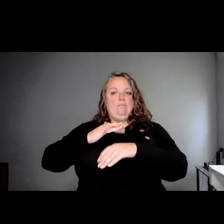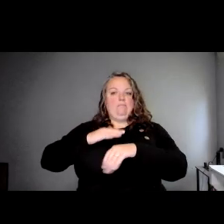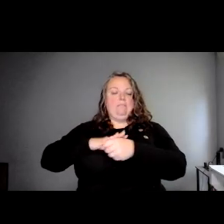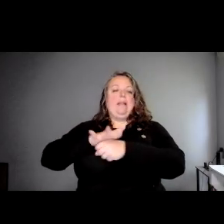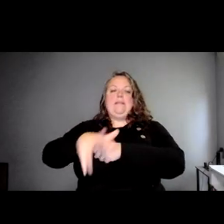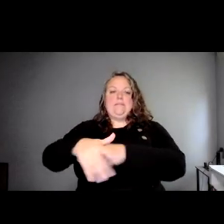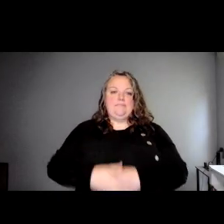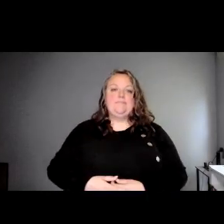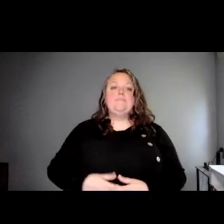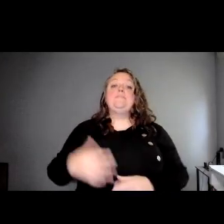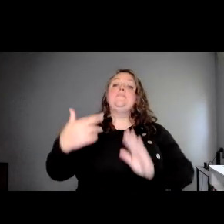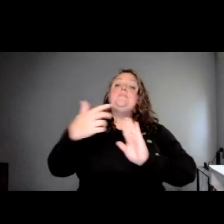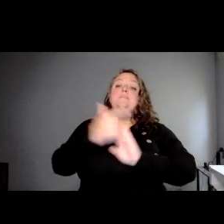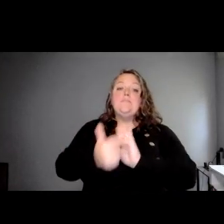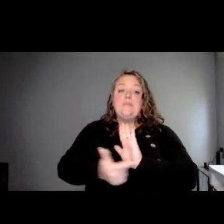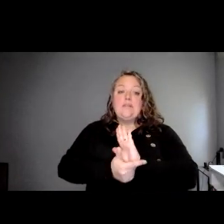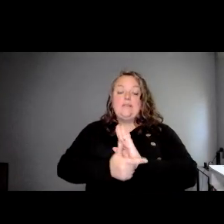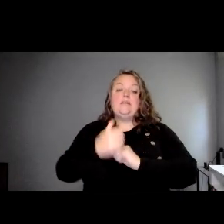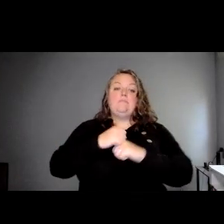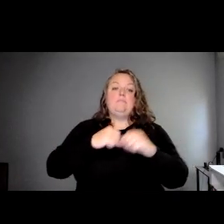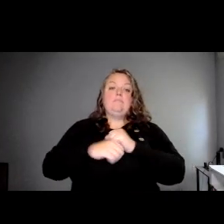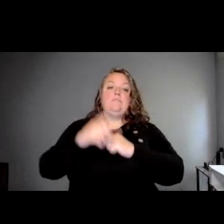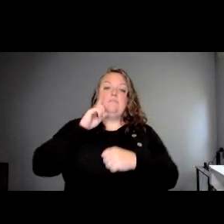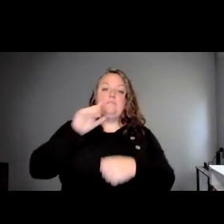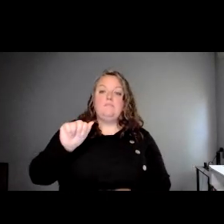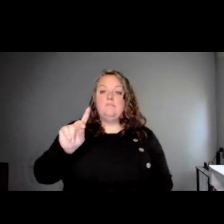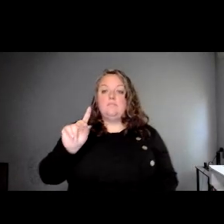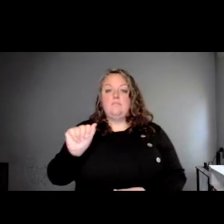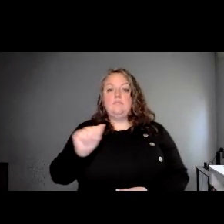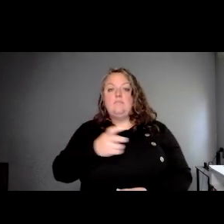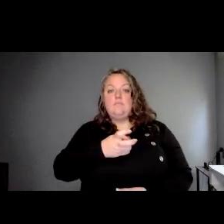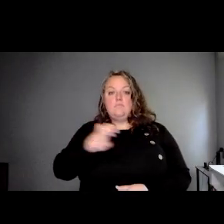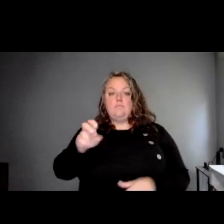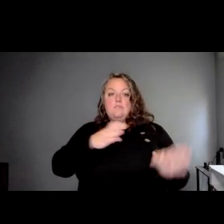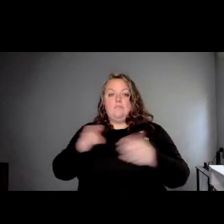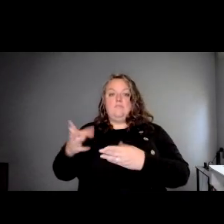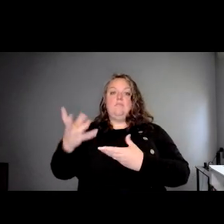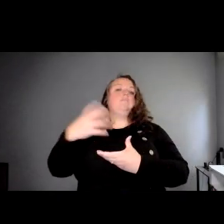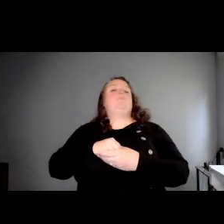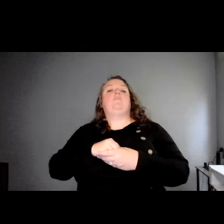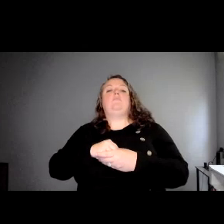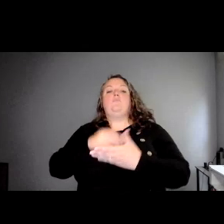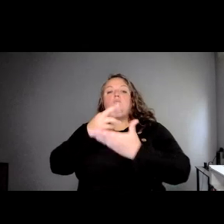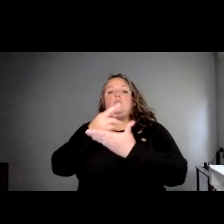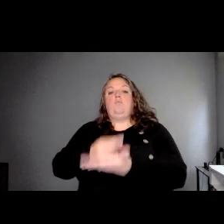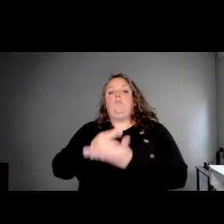The legal framework for an ADA transition plan ... all started out with the Rehabilitation Act